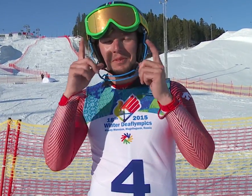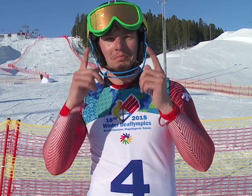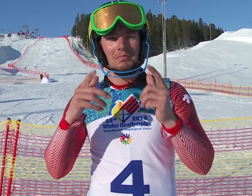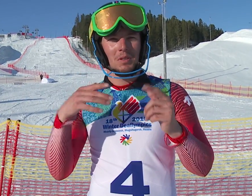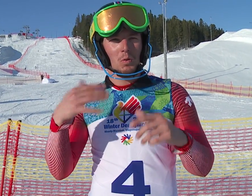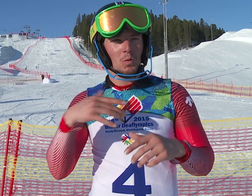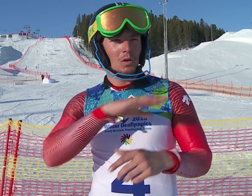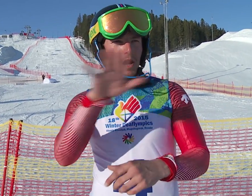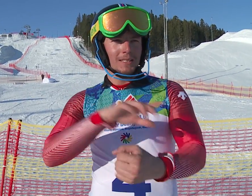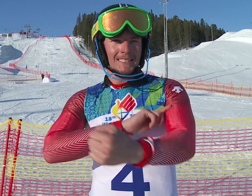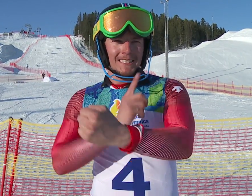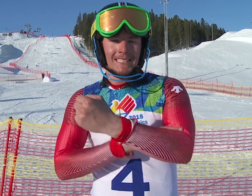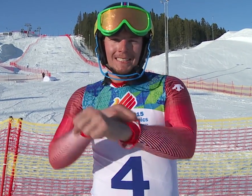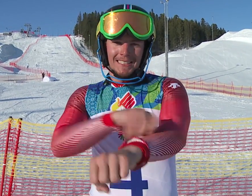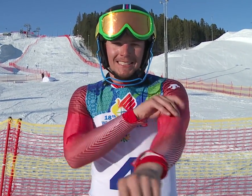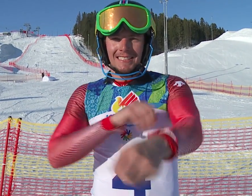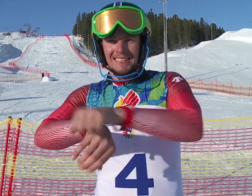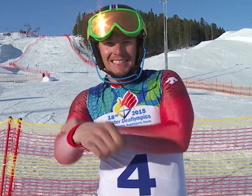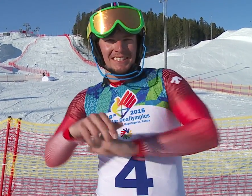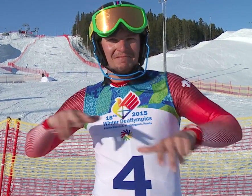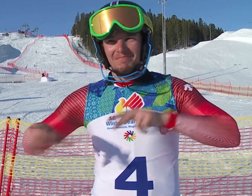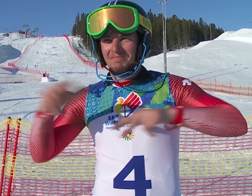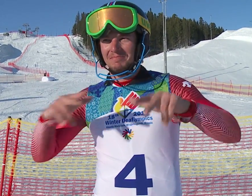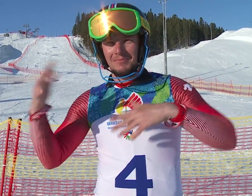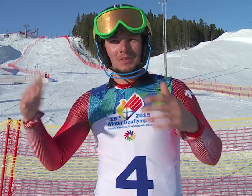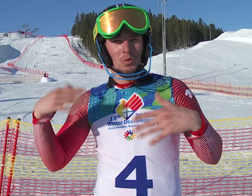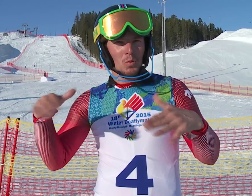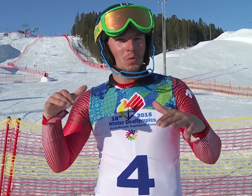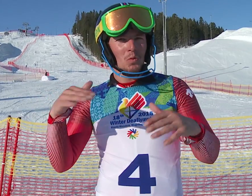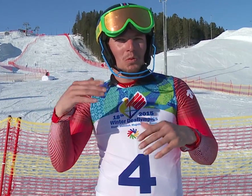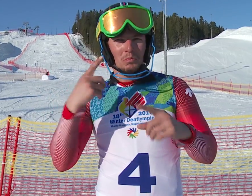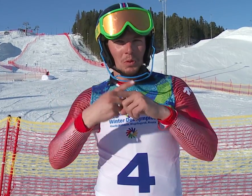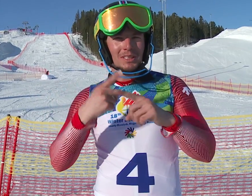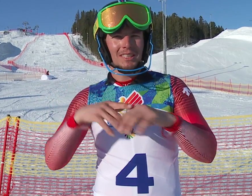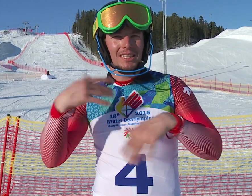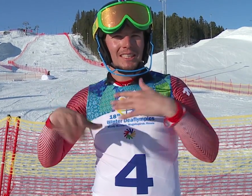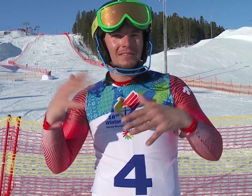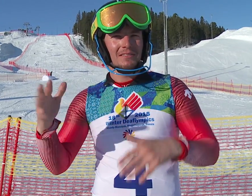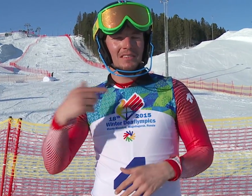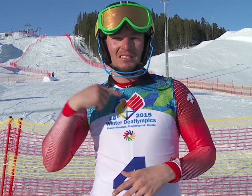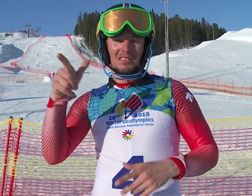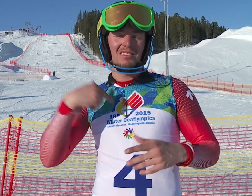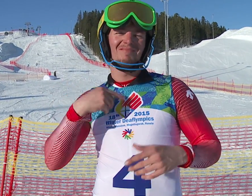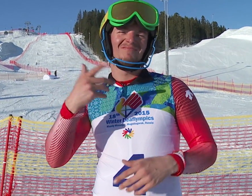Wow. I was surprised with how everything turned out; the organization and how much that has been invested into this Deaflympics. Wow. It has been a positive experience in all.